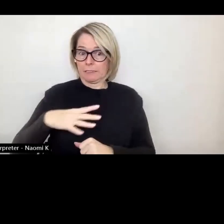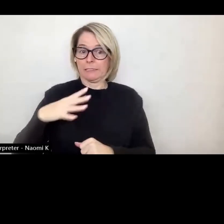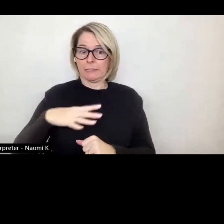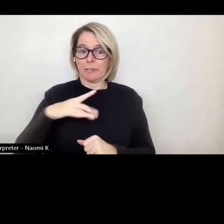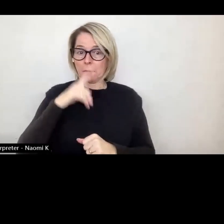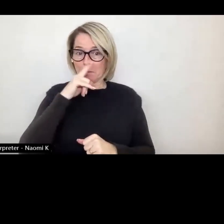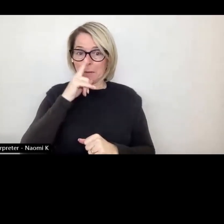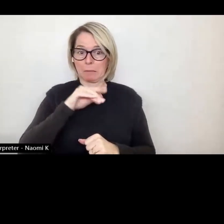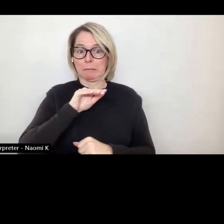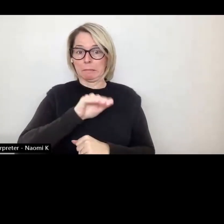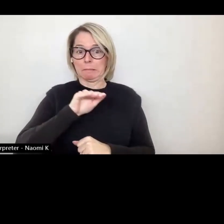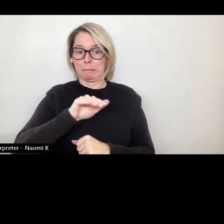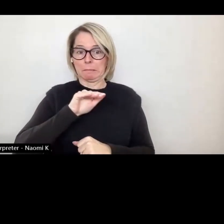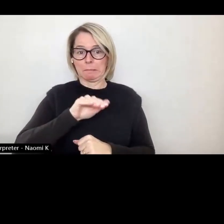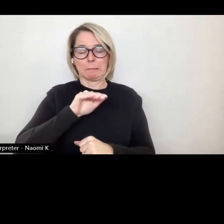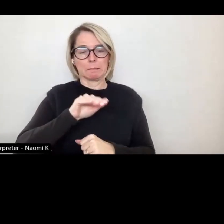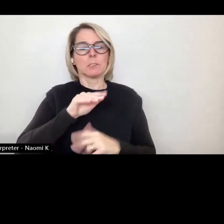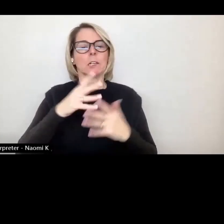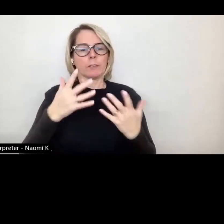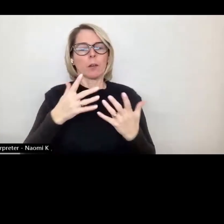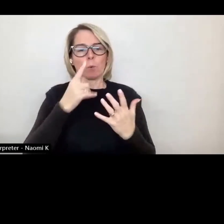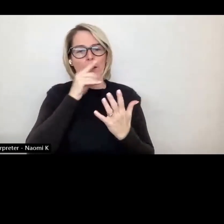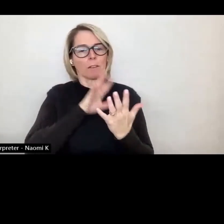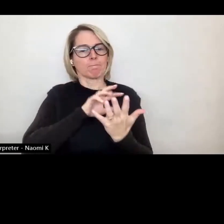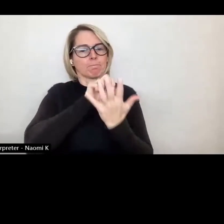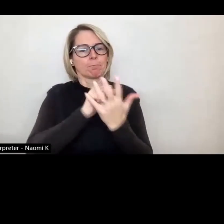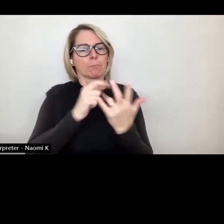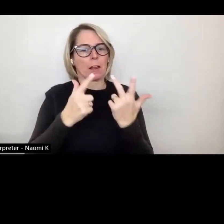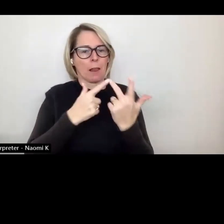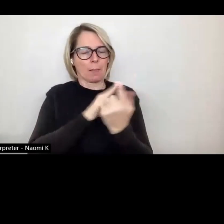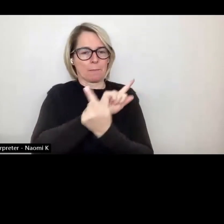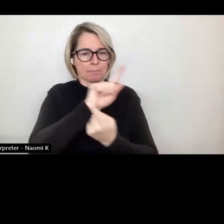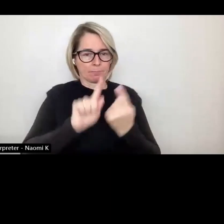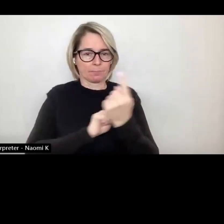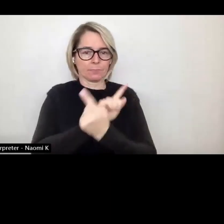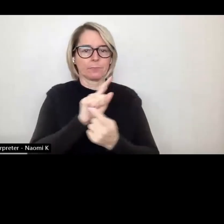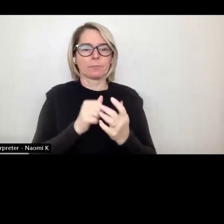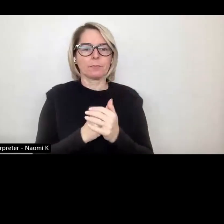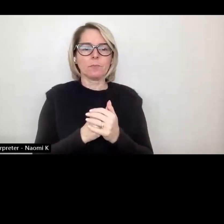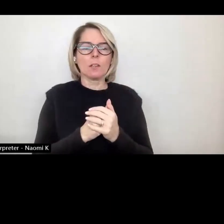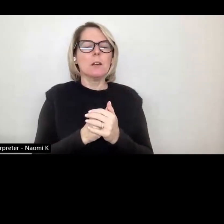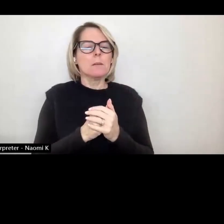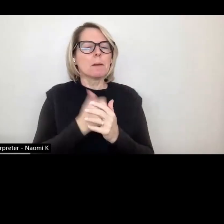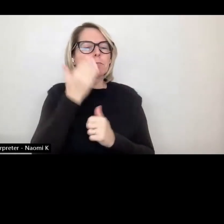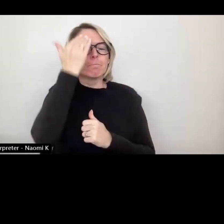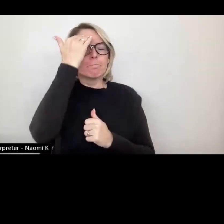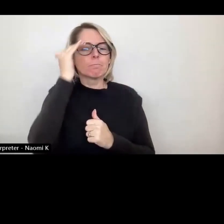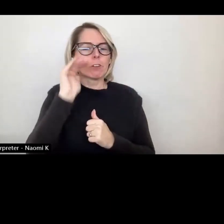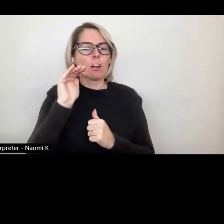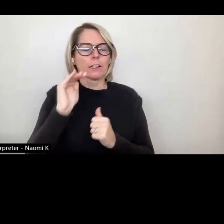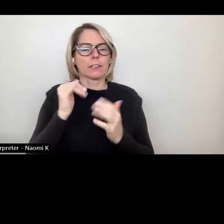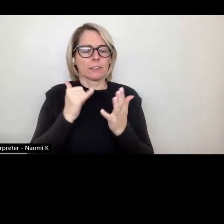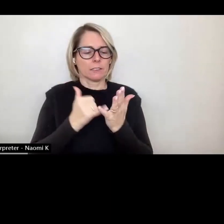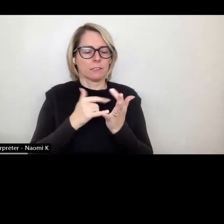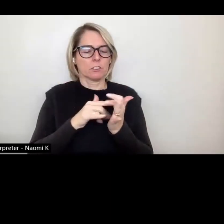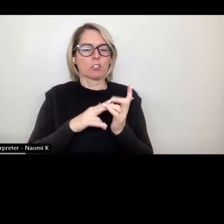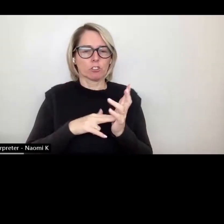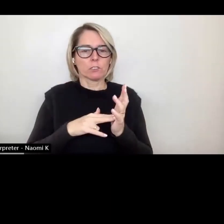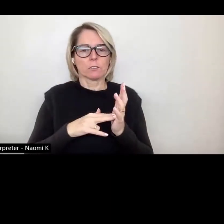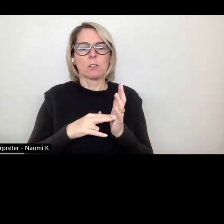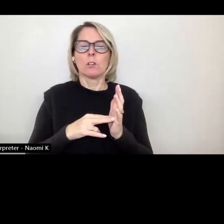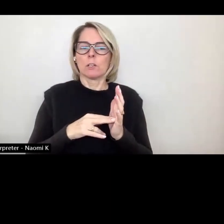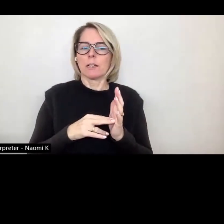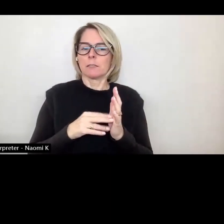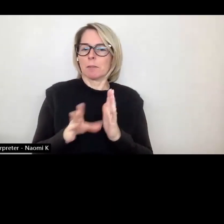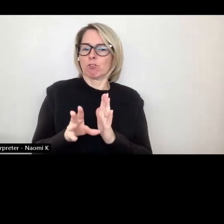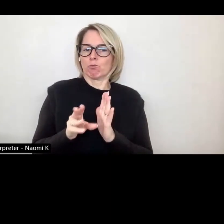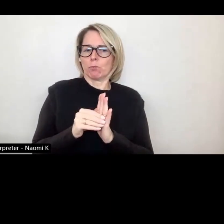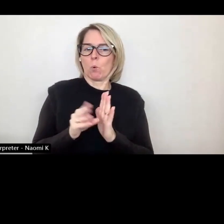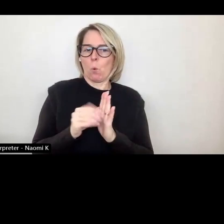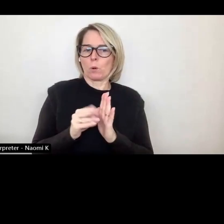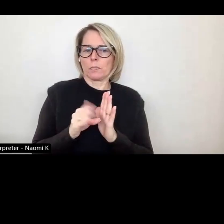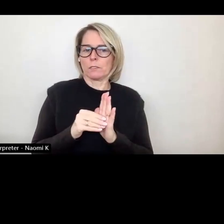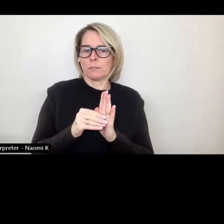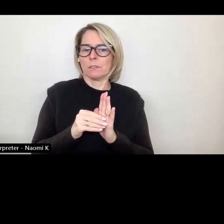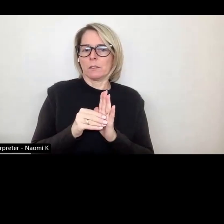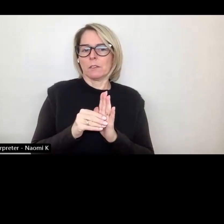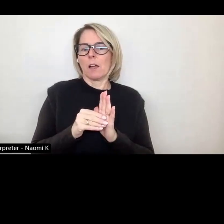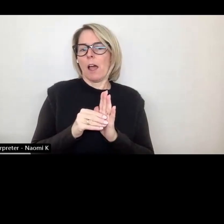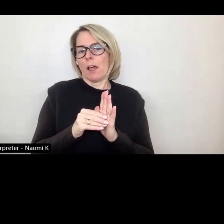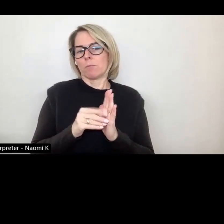But I'd remind everyone this session is being recorded and will be available for future reference for participants today and for those who could not join us.